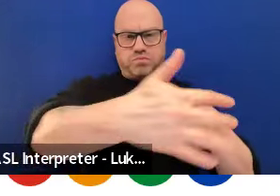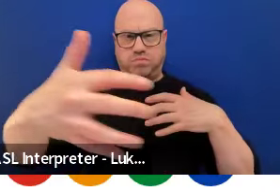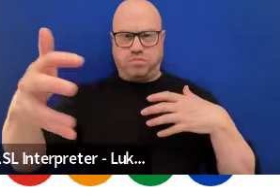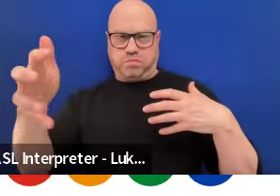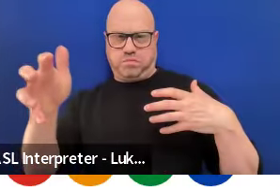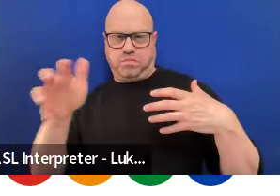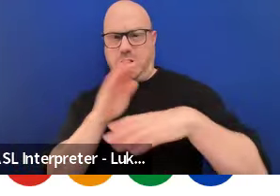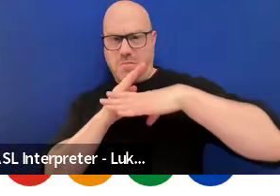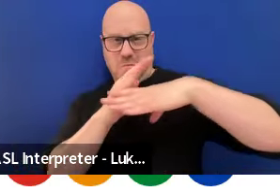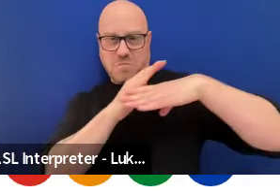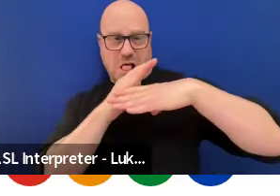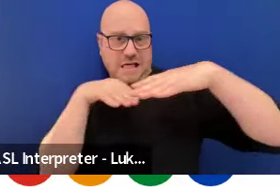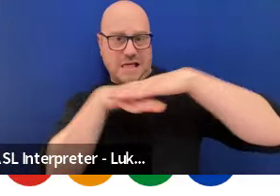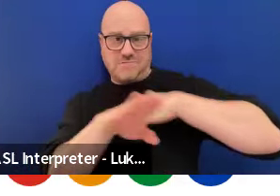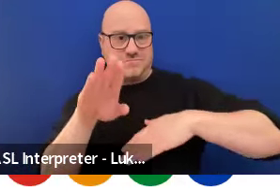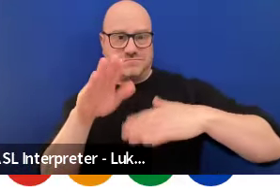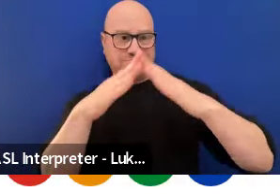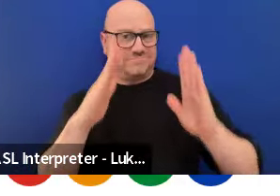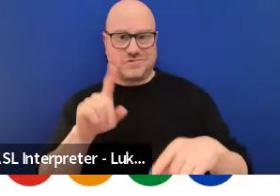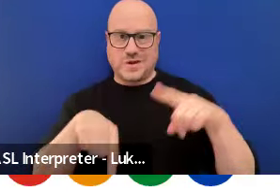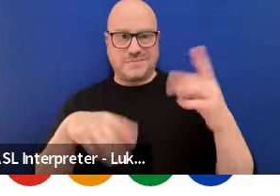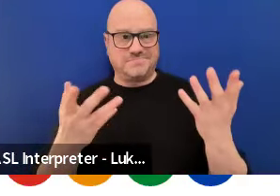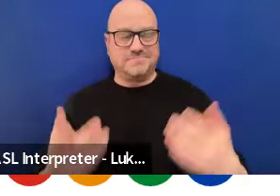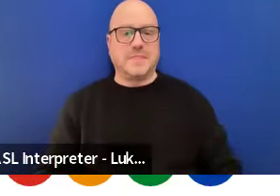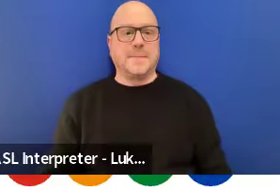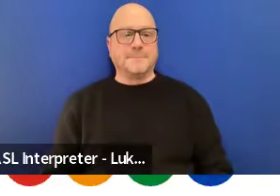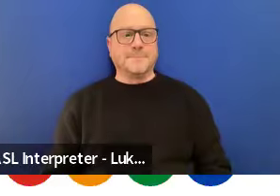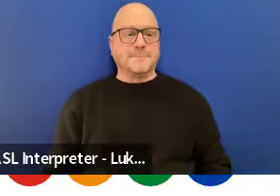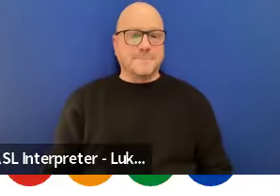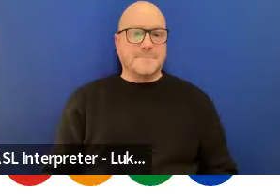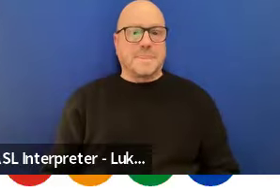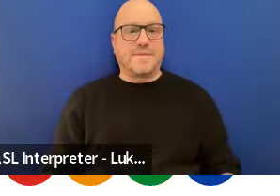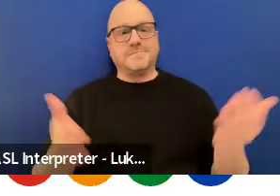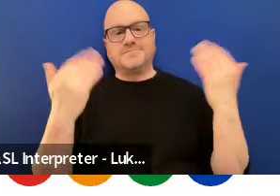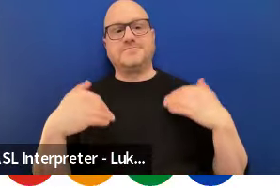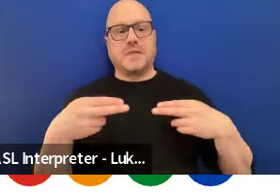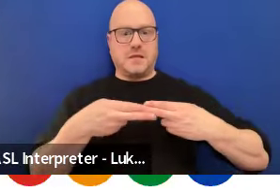THE SHELTER. BUT SNOW AND ICE IS PILED UP ALL AROUND IT.